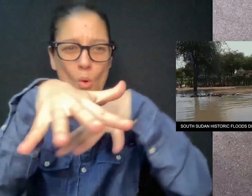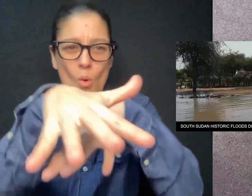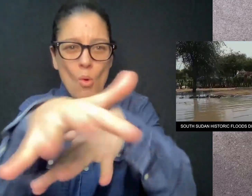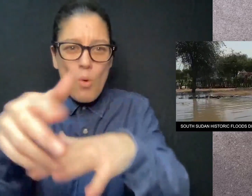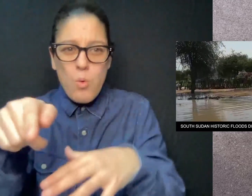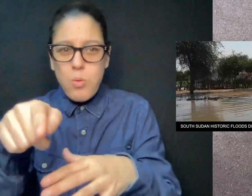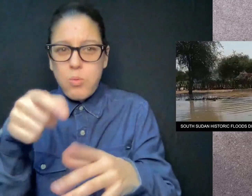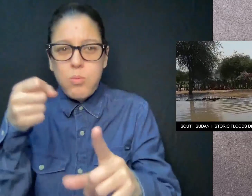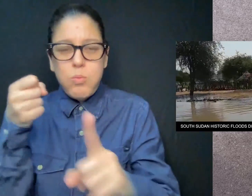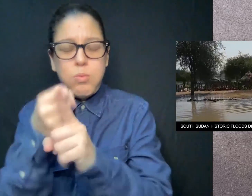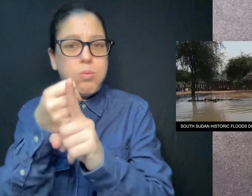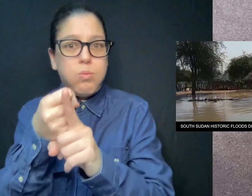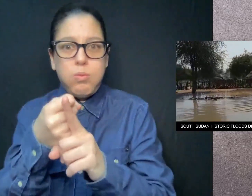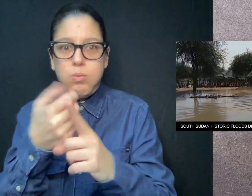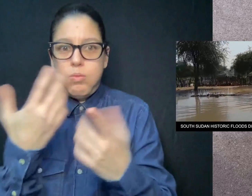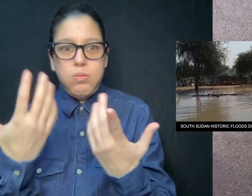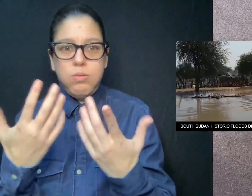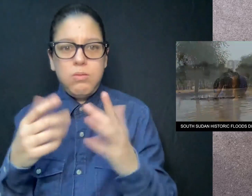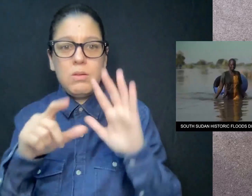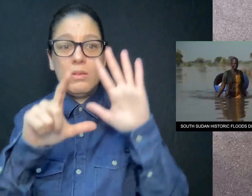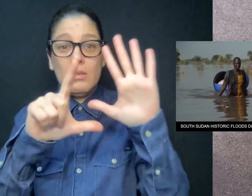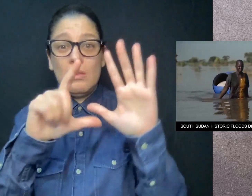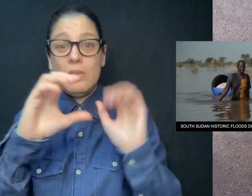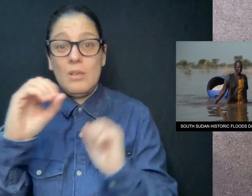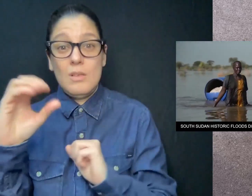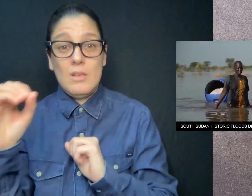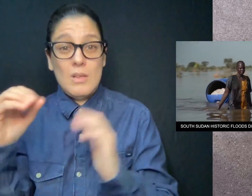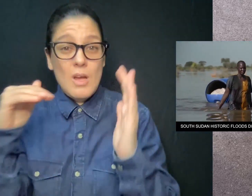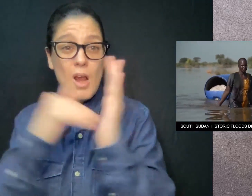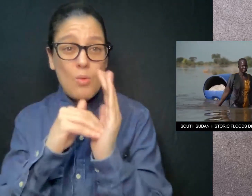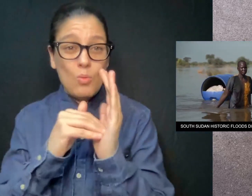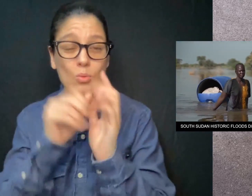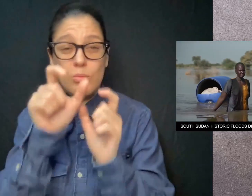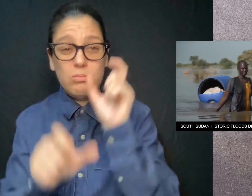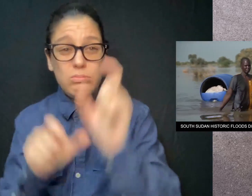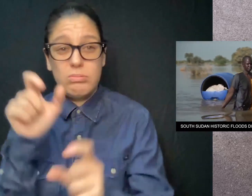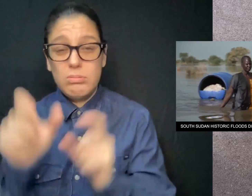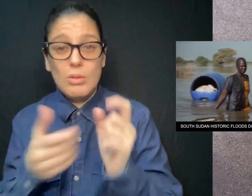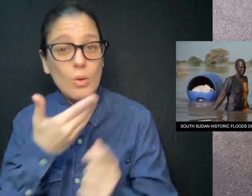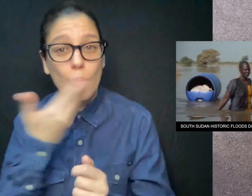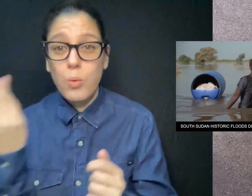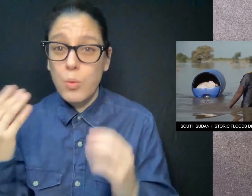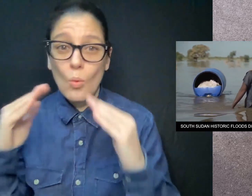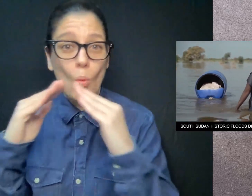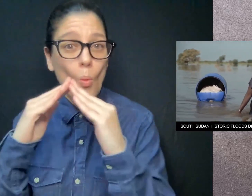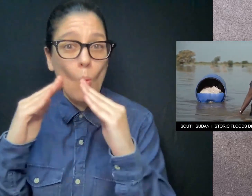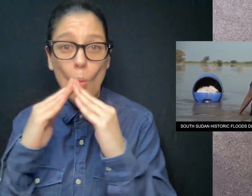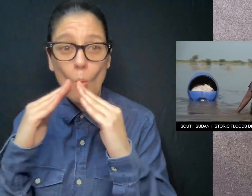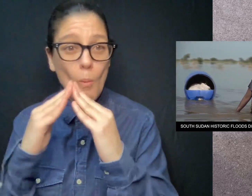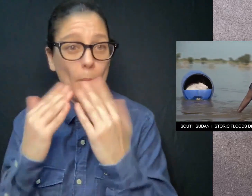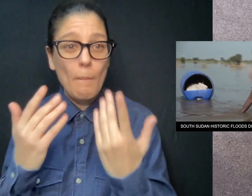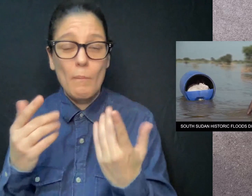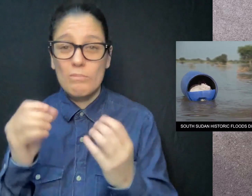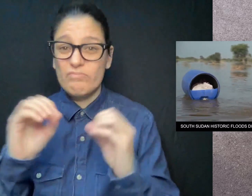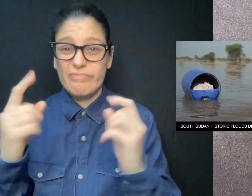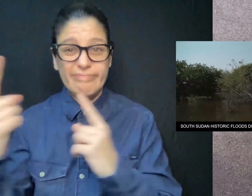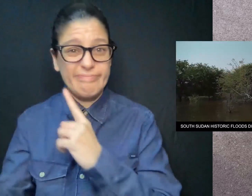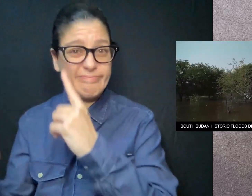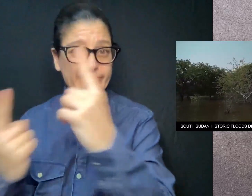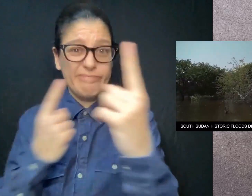after severe flooding hit the country and left more than 700,000 people homeless and isolated